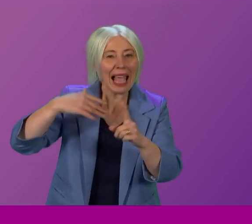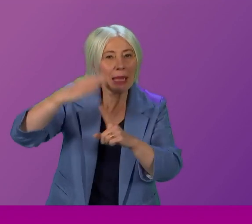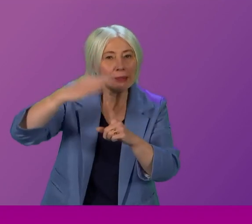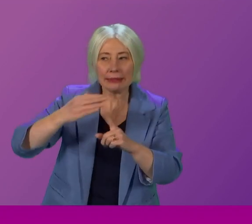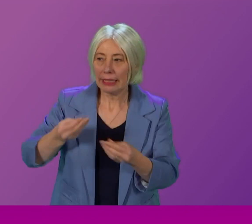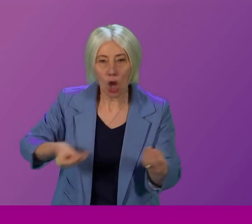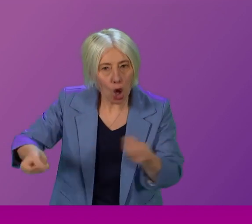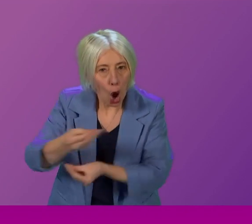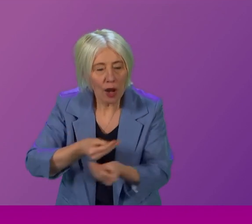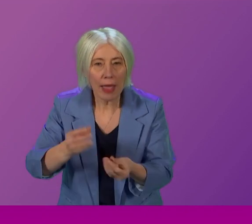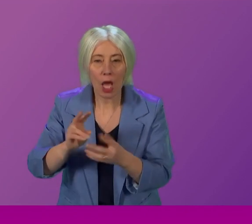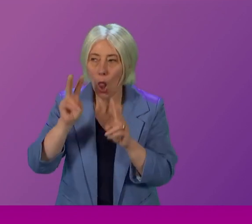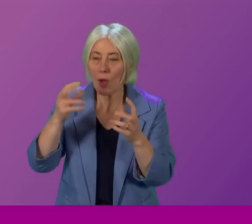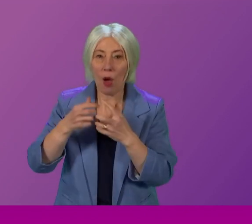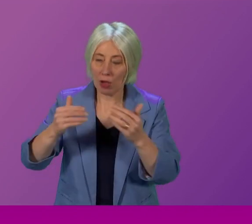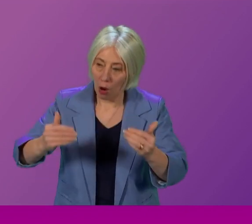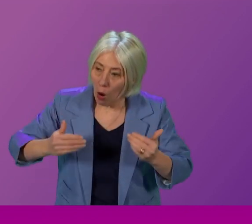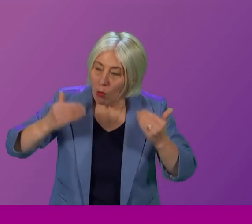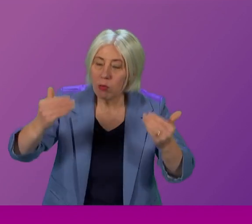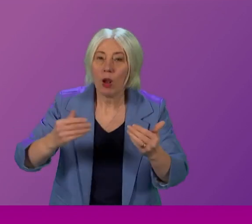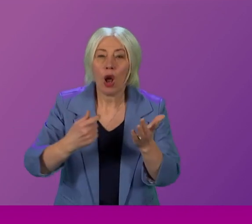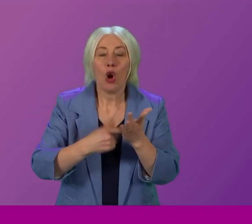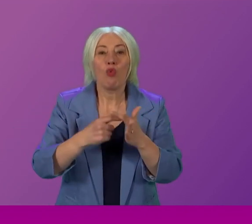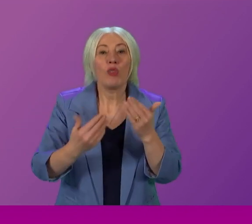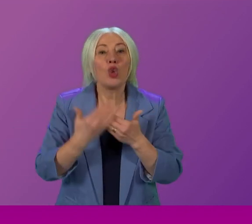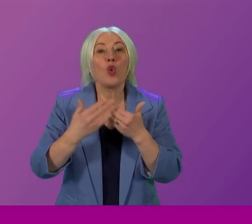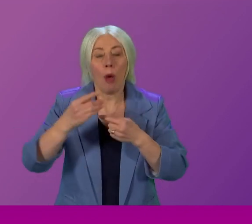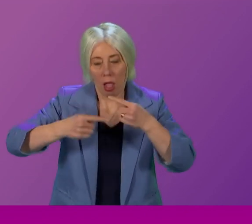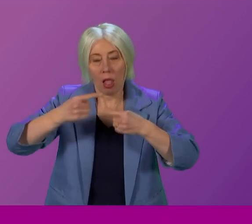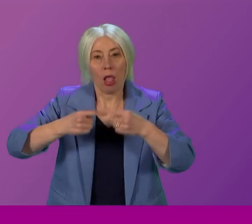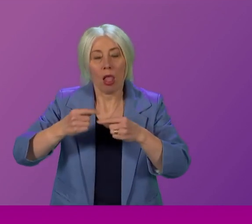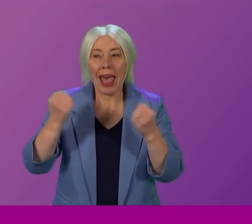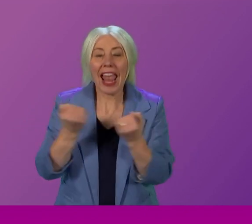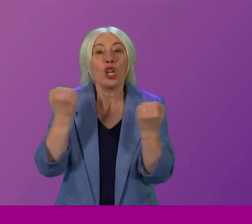accelerating the transition to renewable energy sources. We have clearly and repeatedly set out